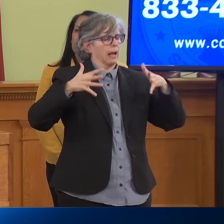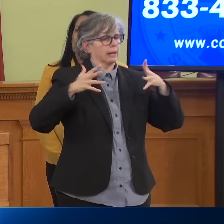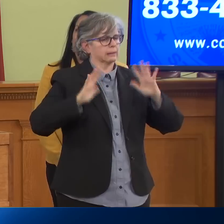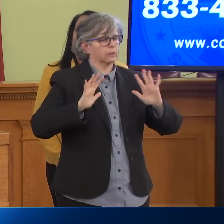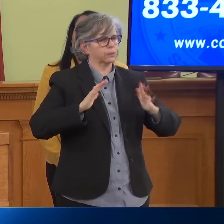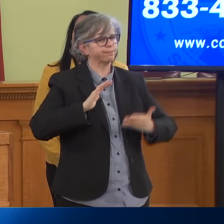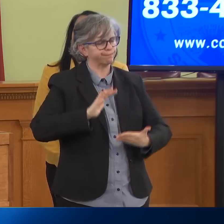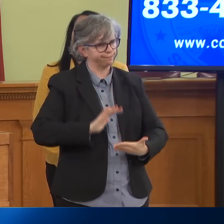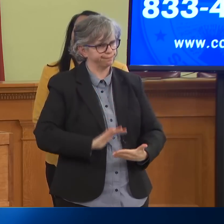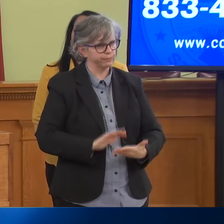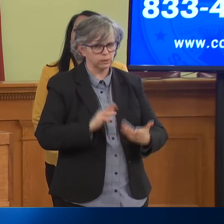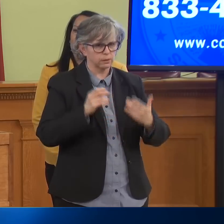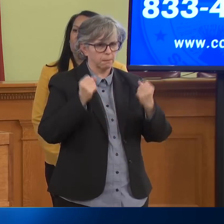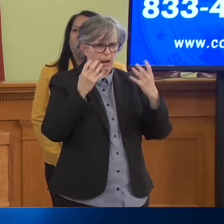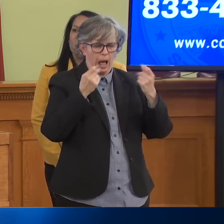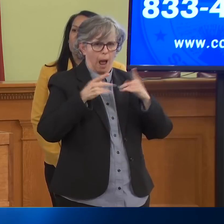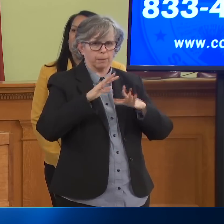LOCAL MEDIA PARTNERS THAT ARE